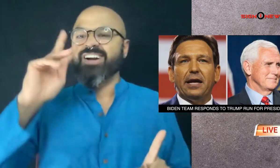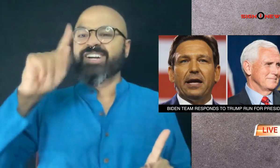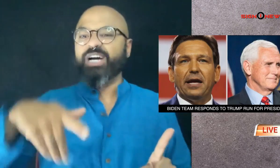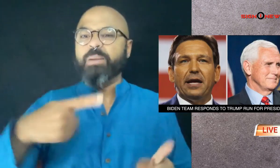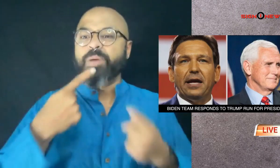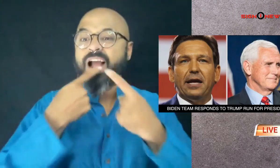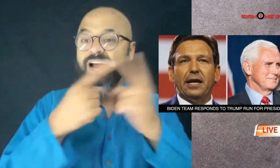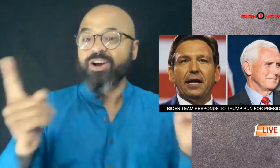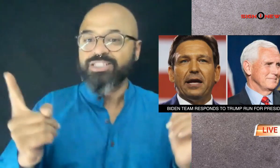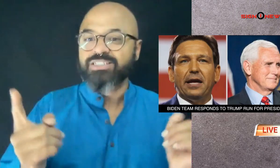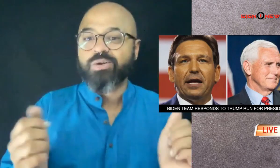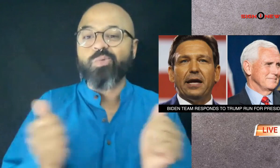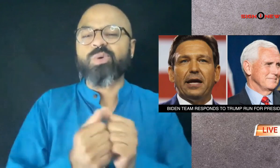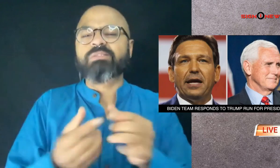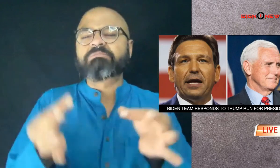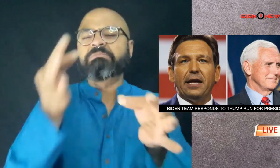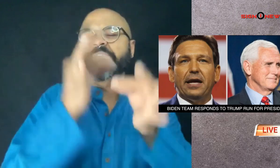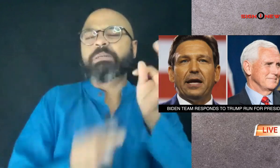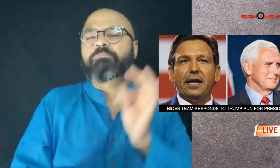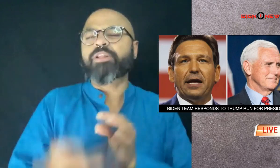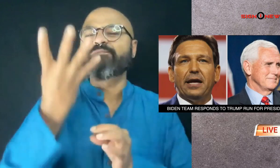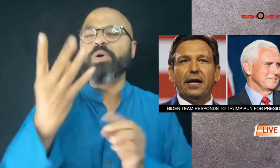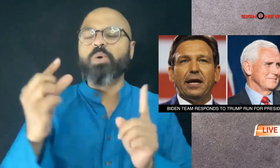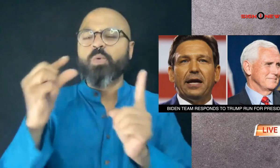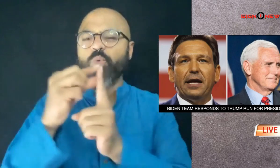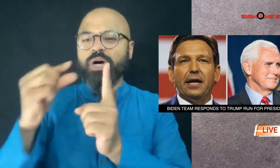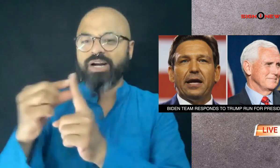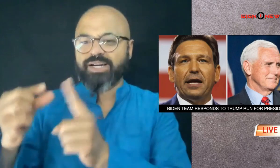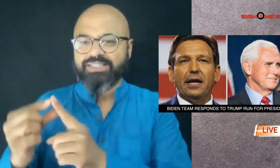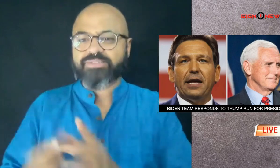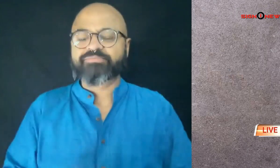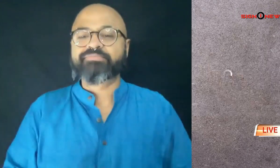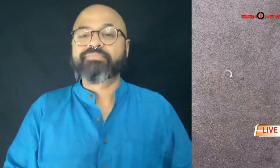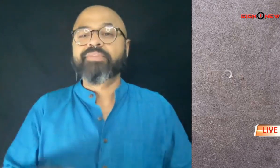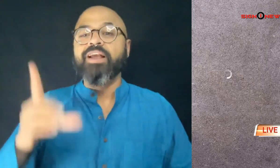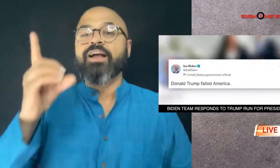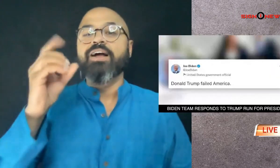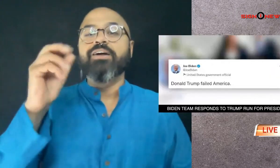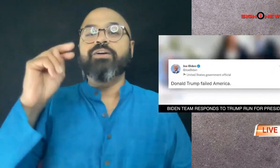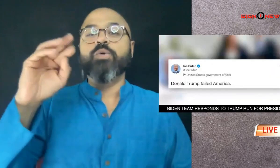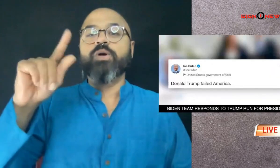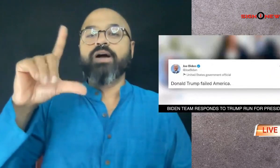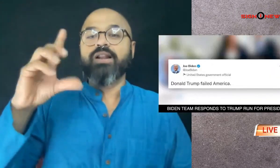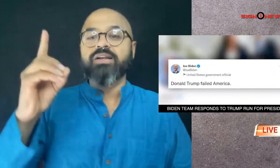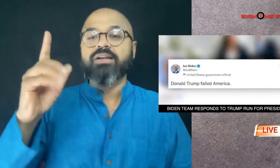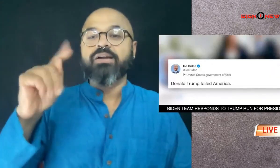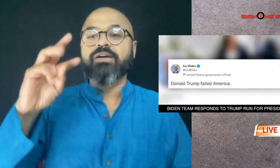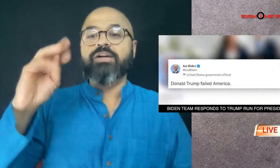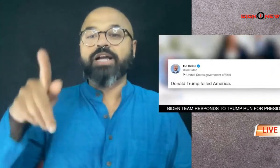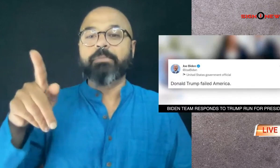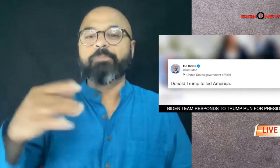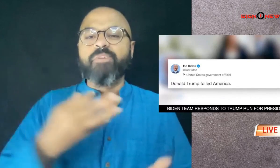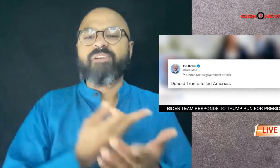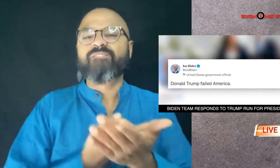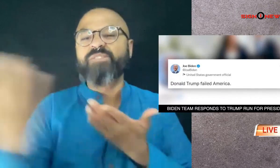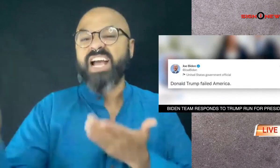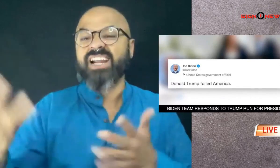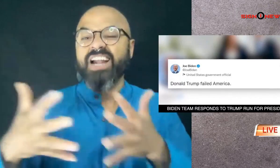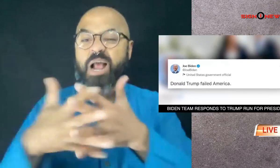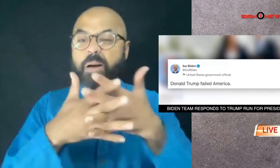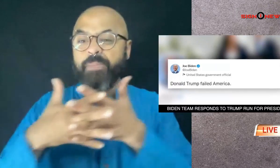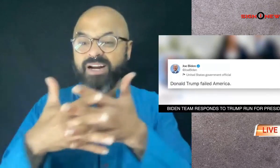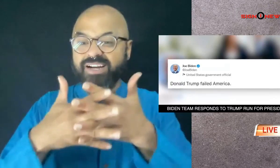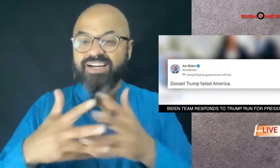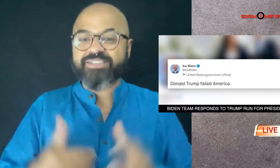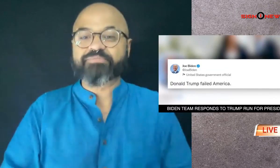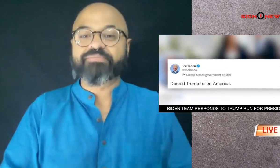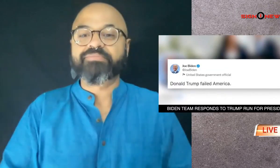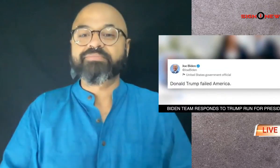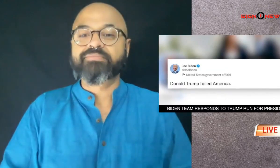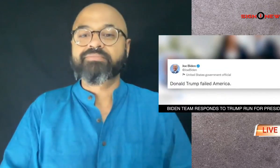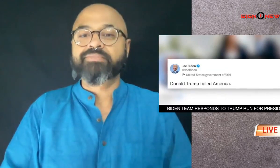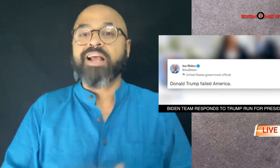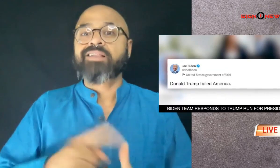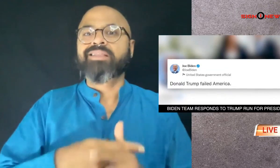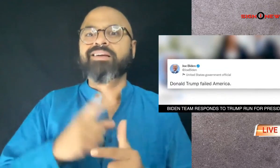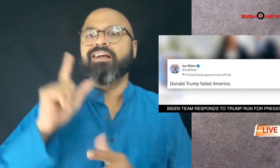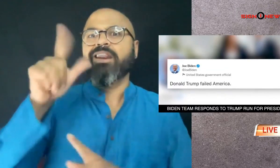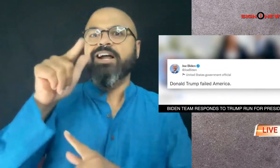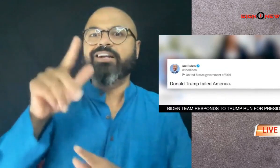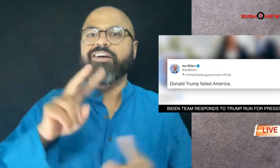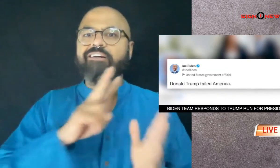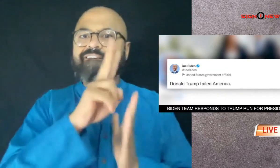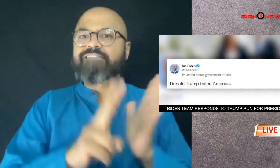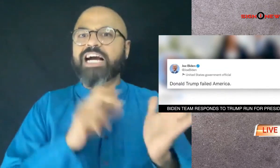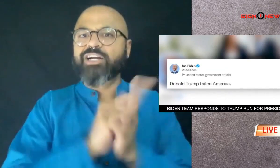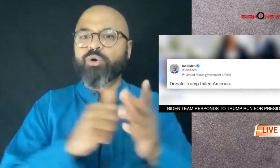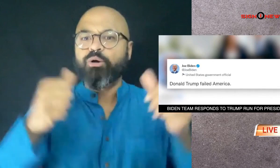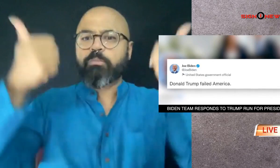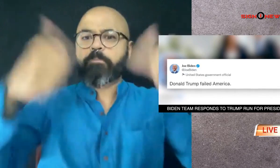announcement with a simple four word tweet Donald Trump failed America he then later